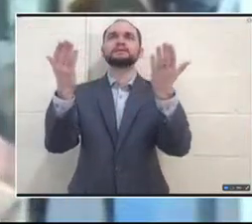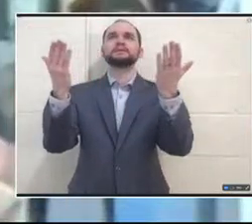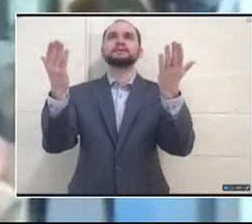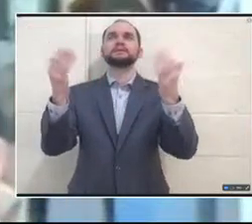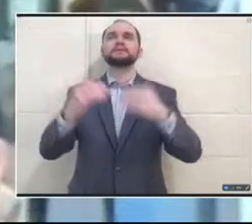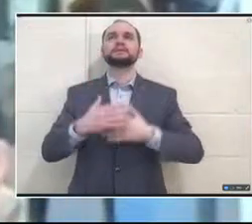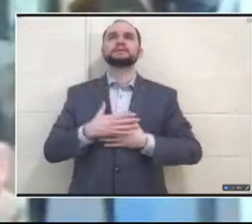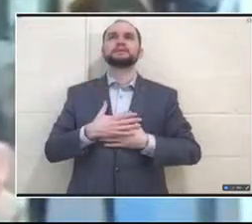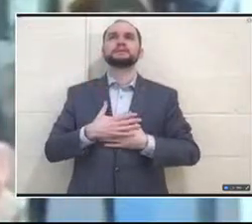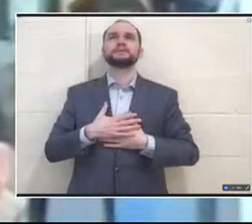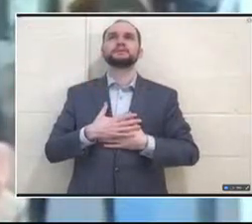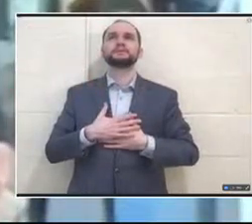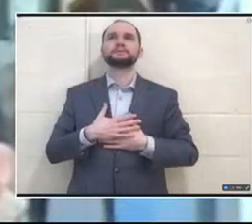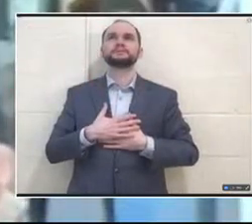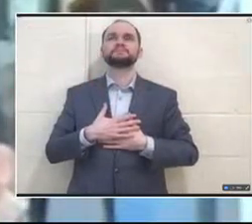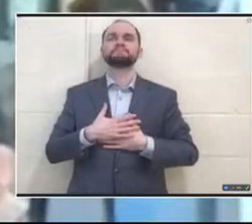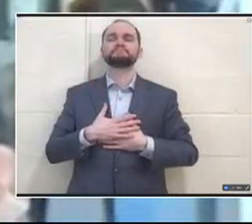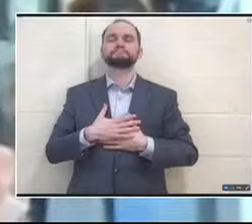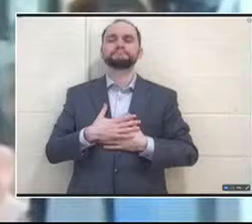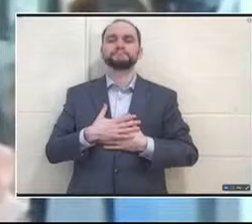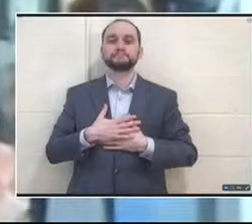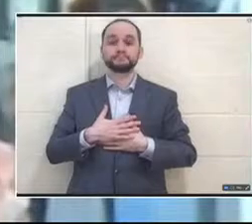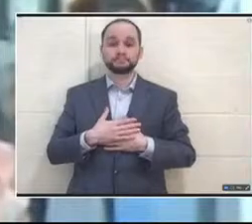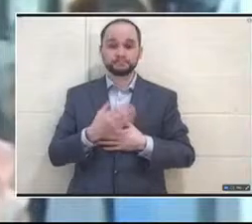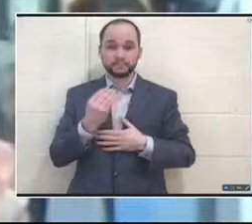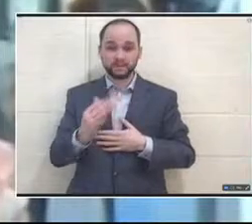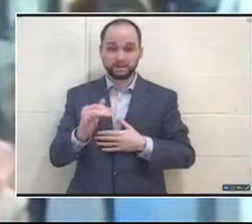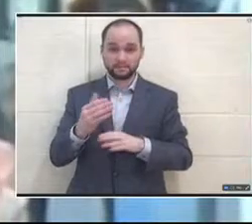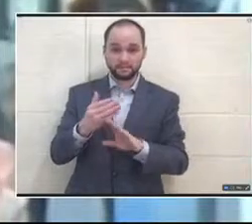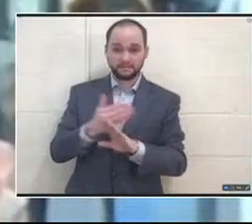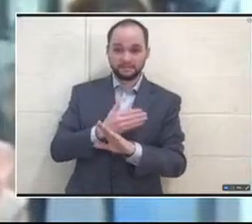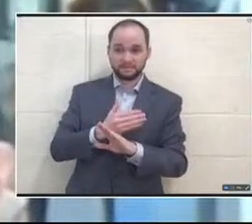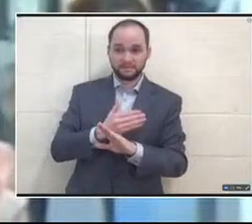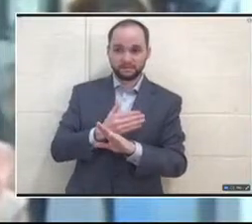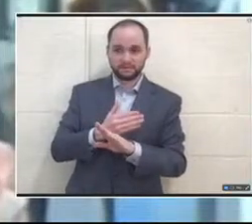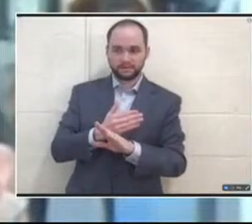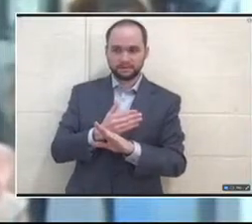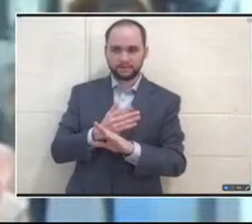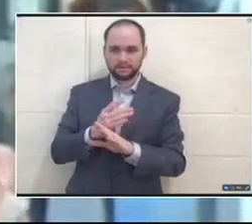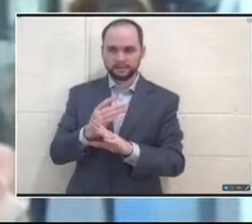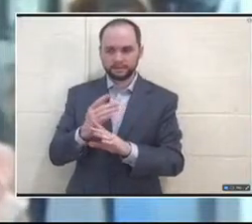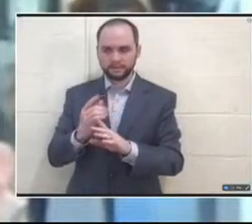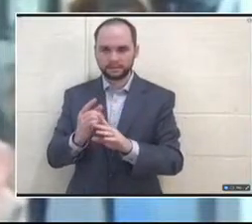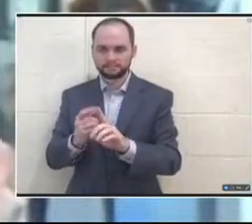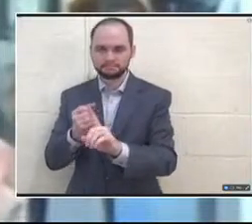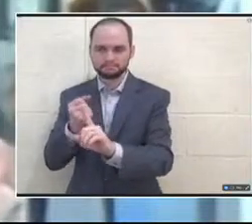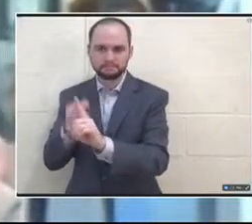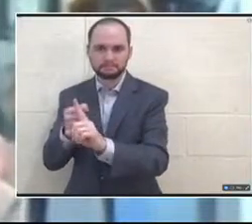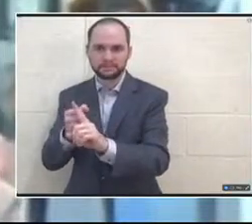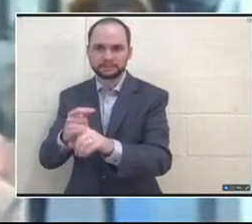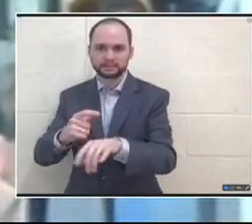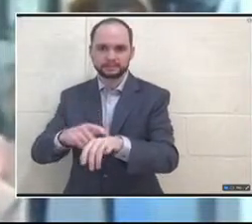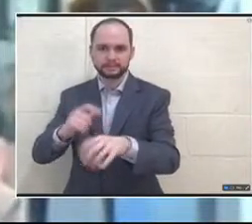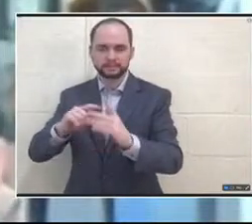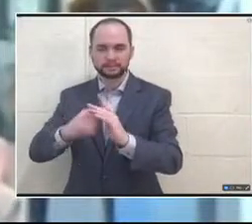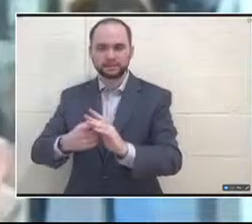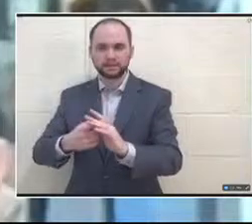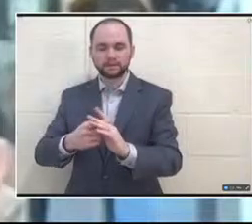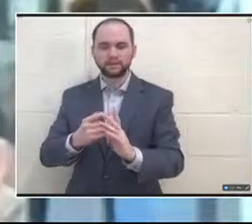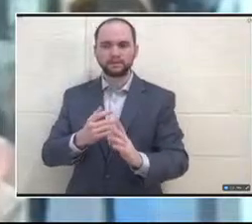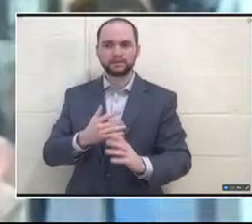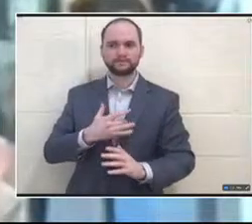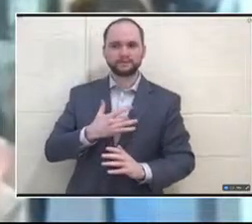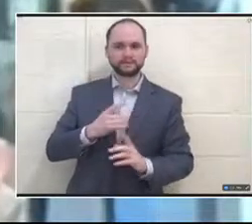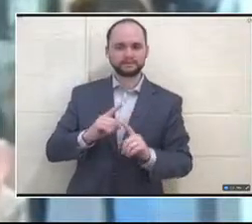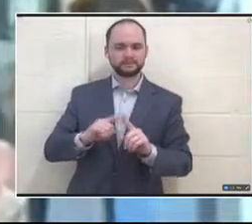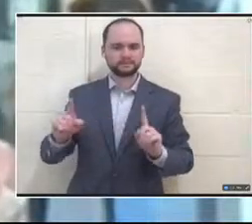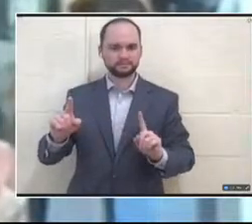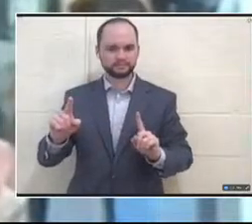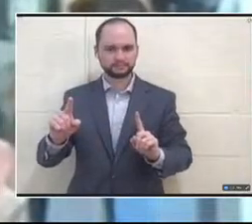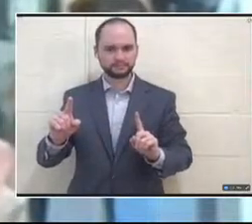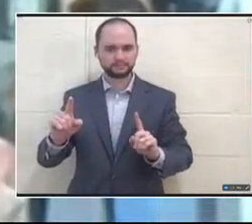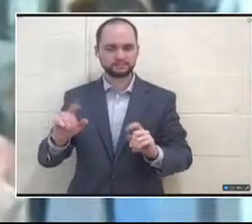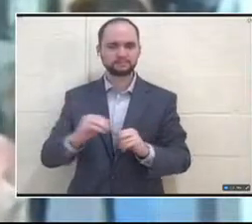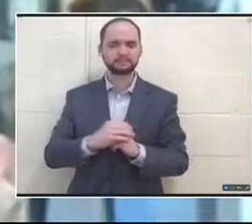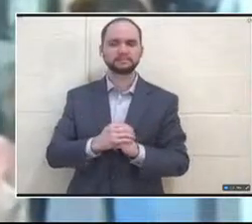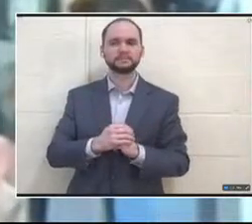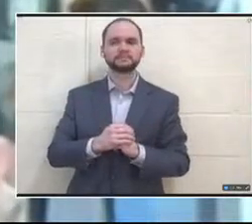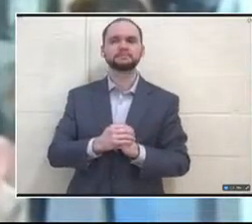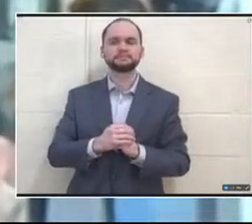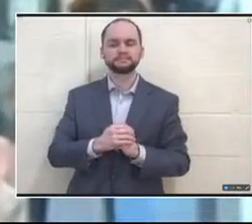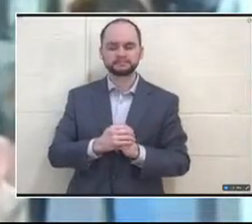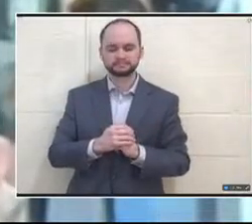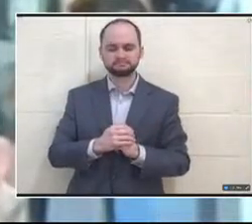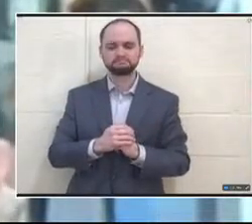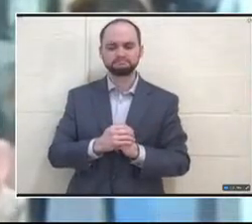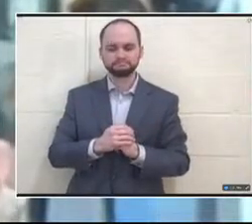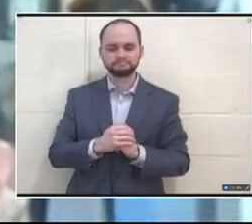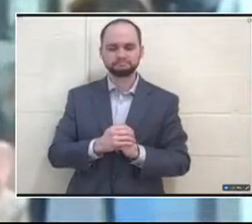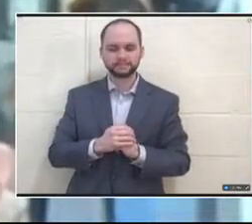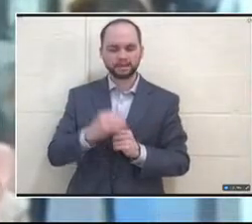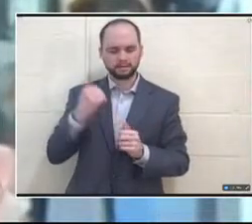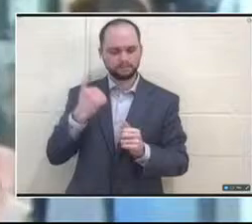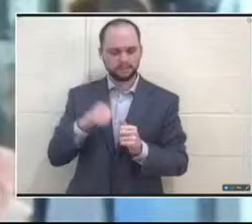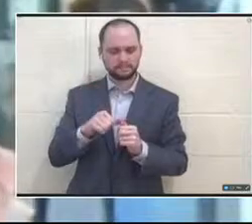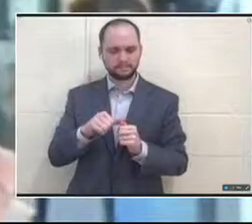were to begin. I heard tell before coming out on those steps that there was a large crowd as